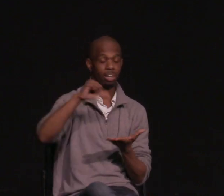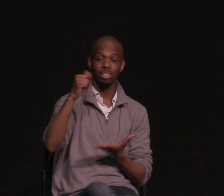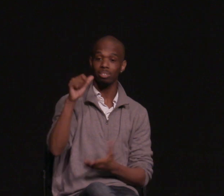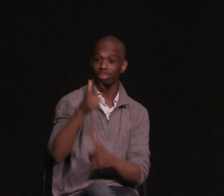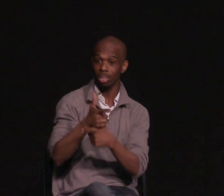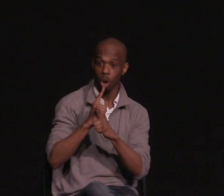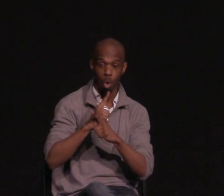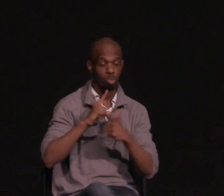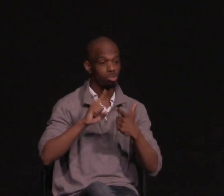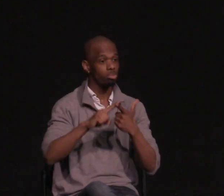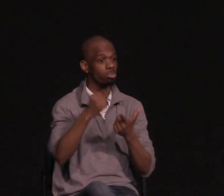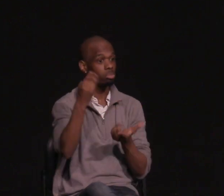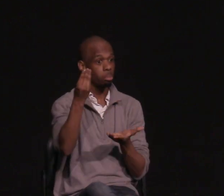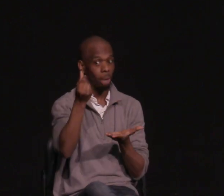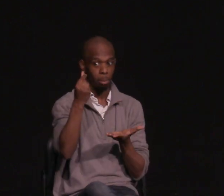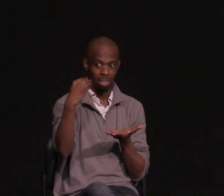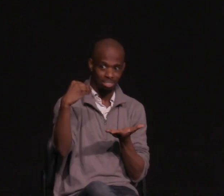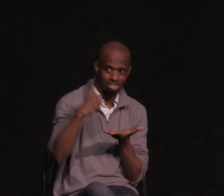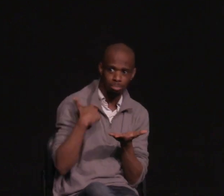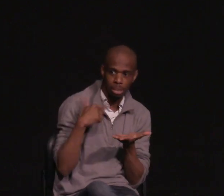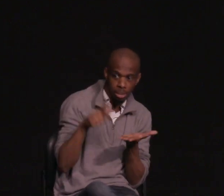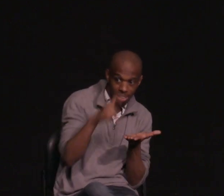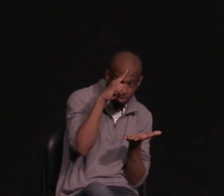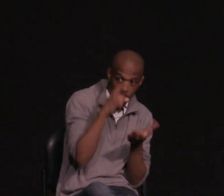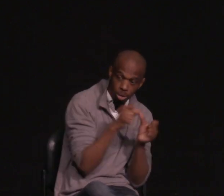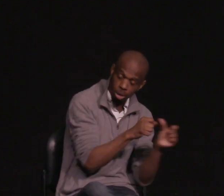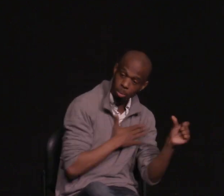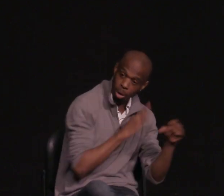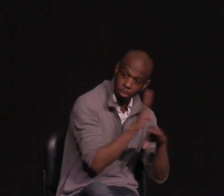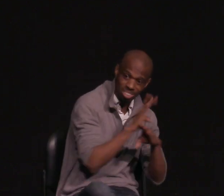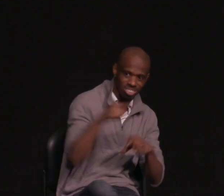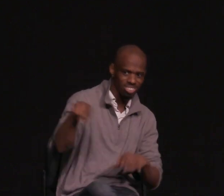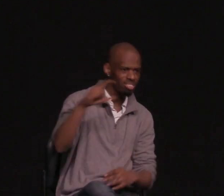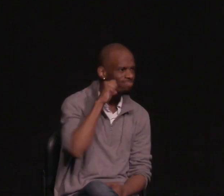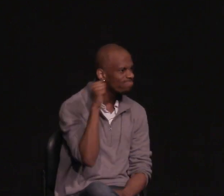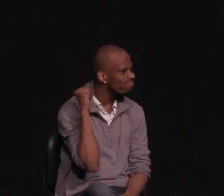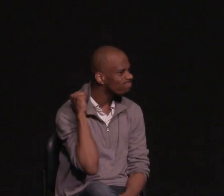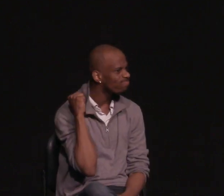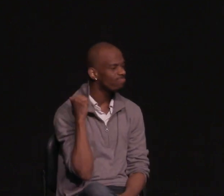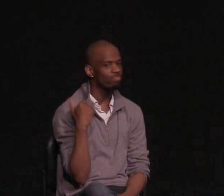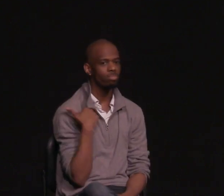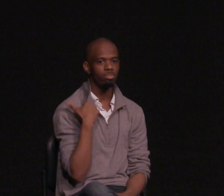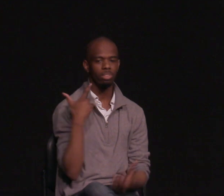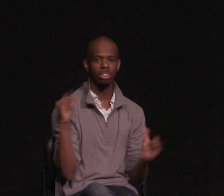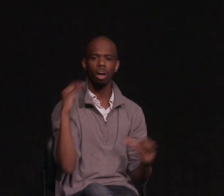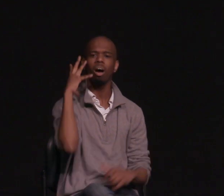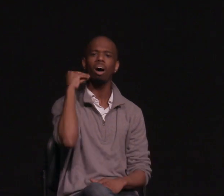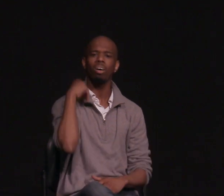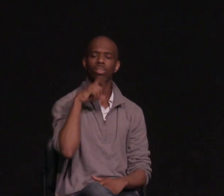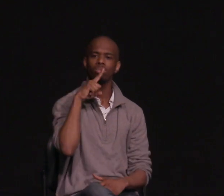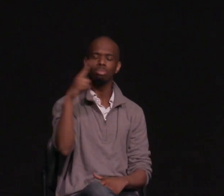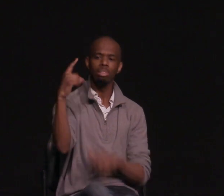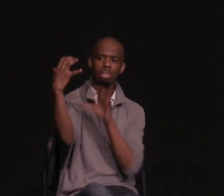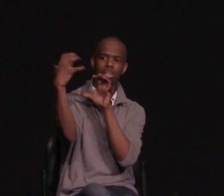businesses afloat. In addition to this, Black farmers continue to endure racial terror at the hands of White supremacists.